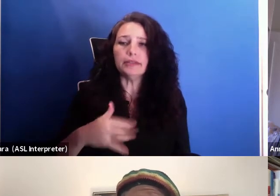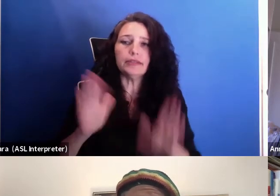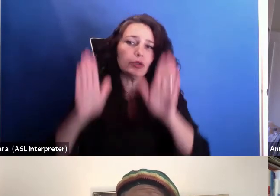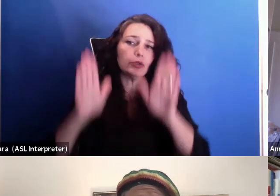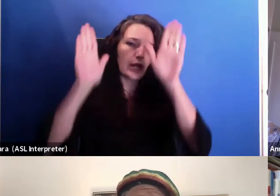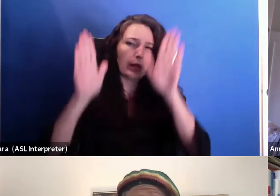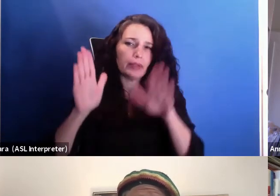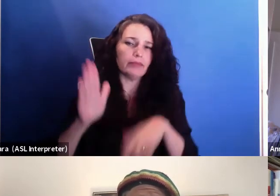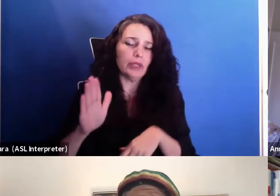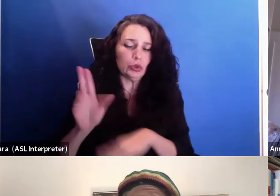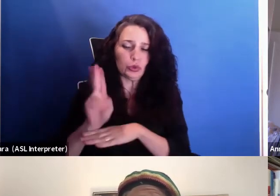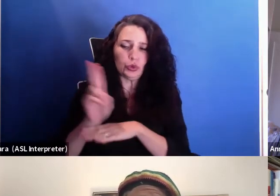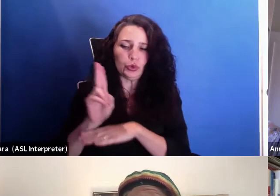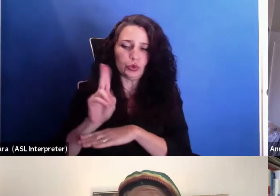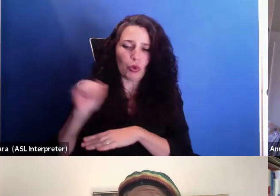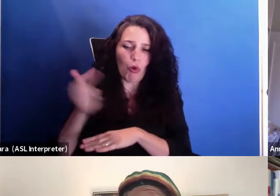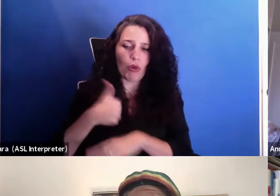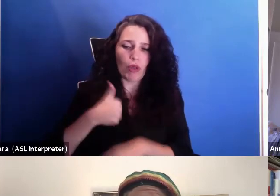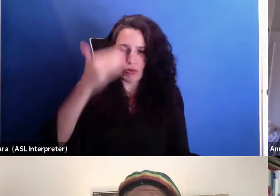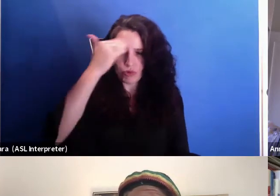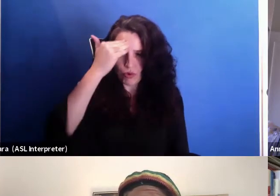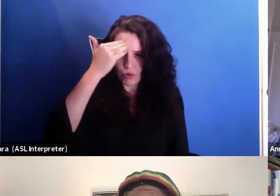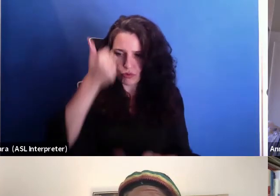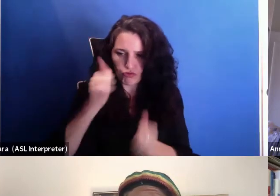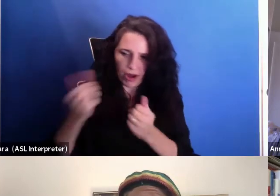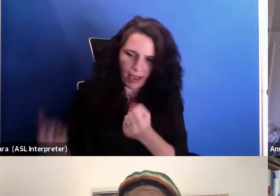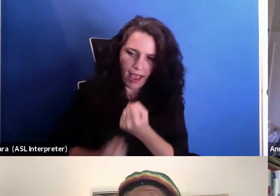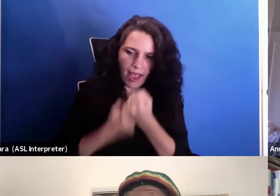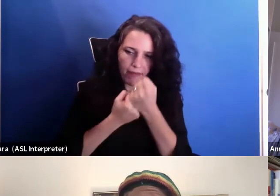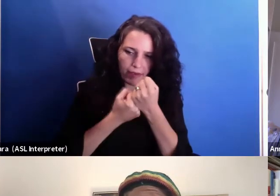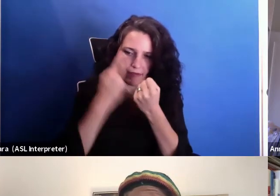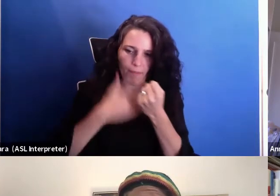to try to advocate for my community. But as a filmmaker,